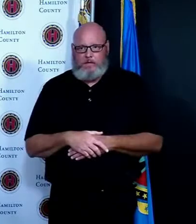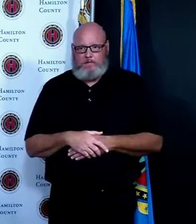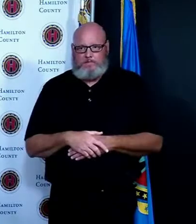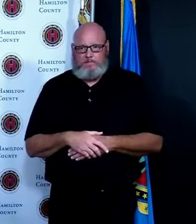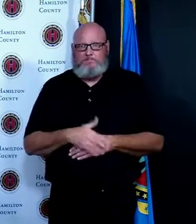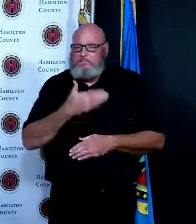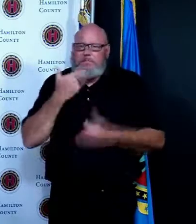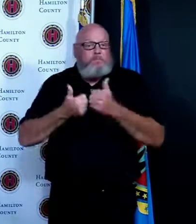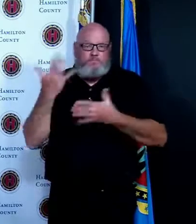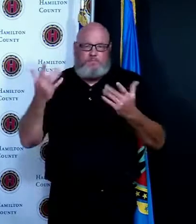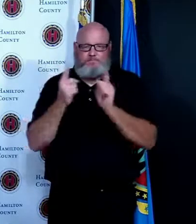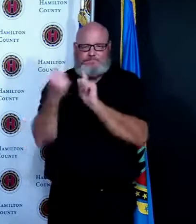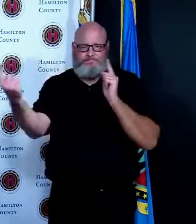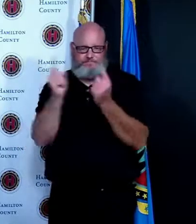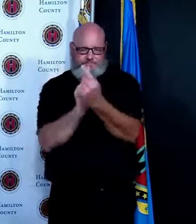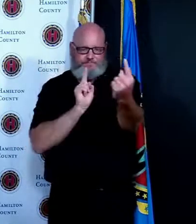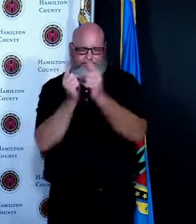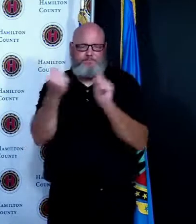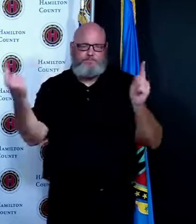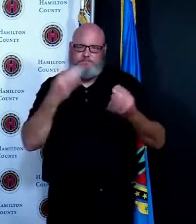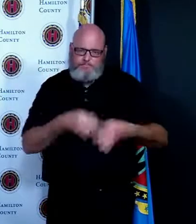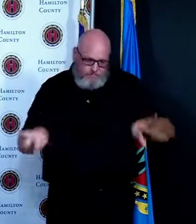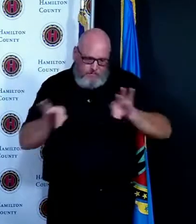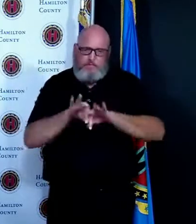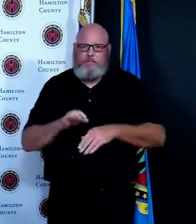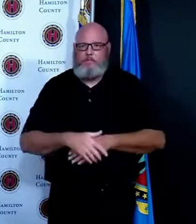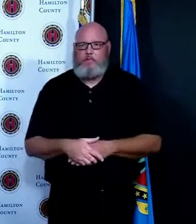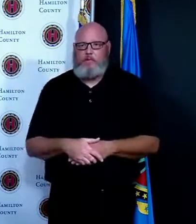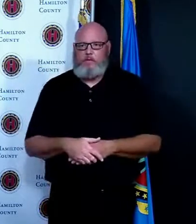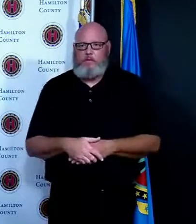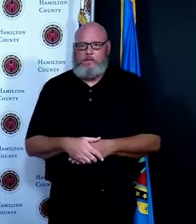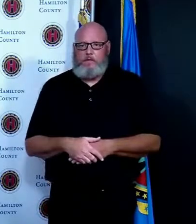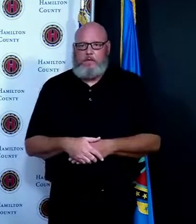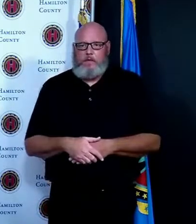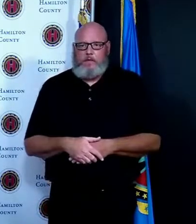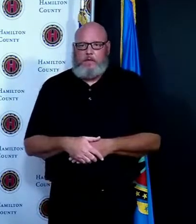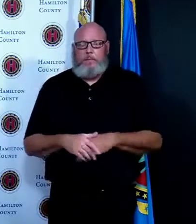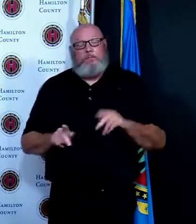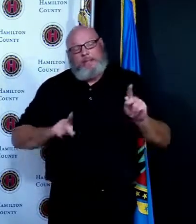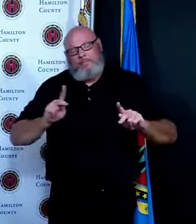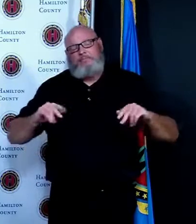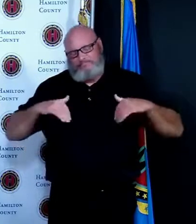but I understand some folks are getting fatigued with Covid-19 so we just really want to continue